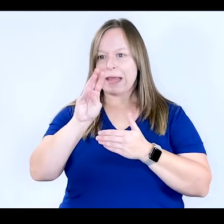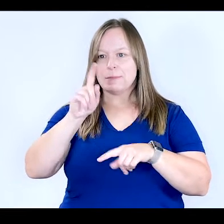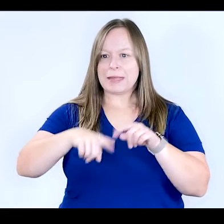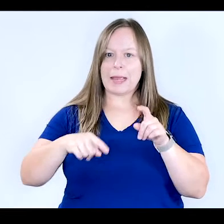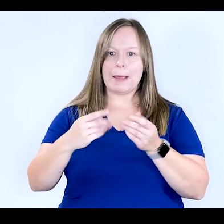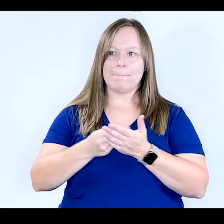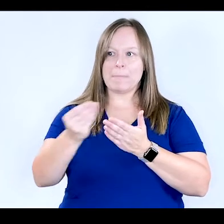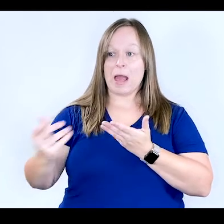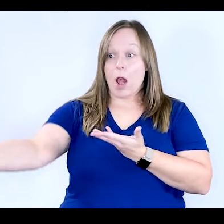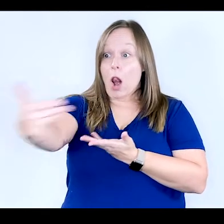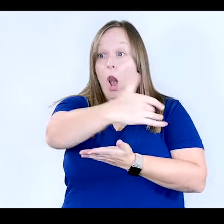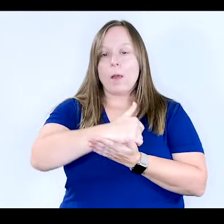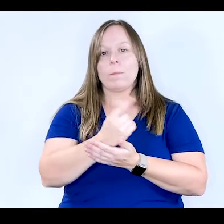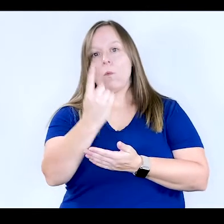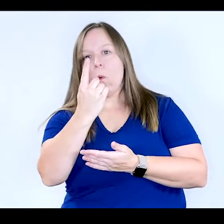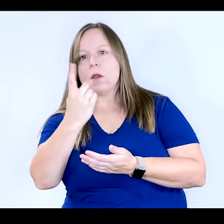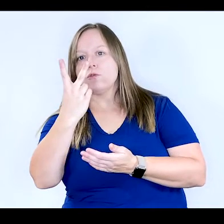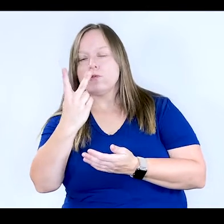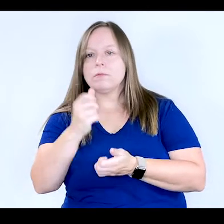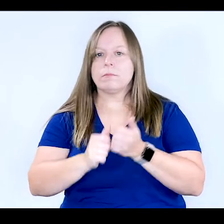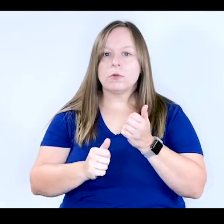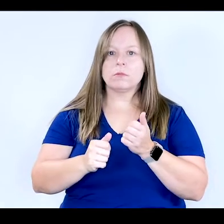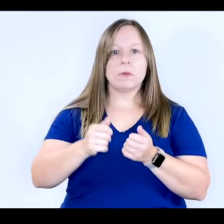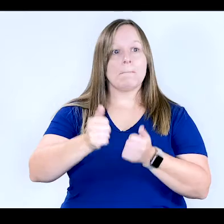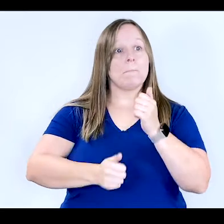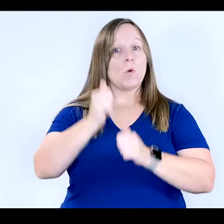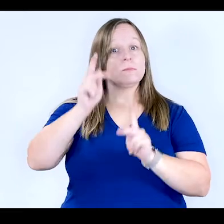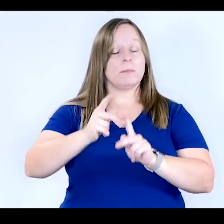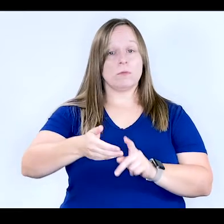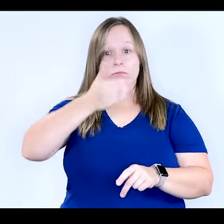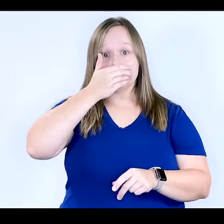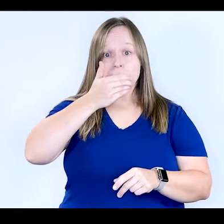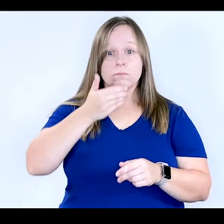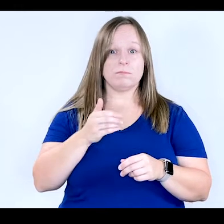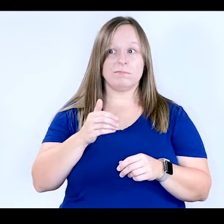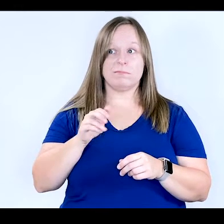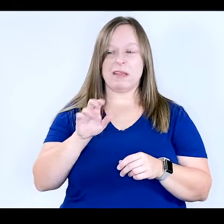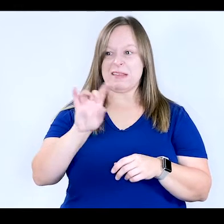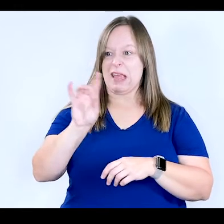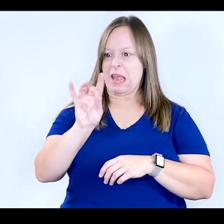can't buy in bulk anymore. Most people are wearing masks. And as of 8 o'clock on